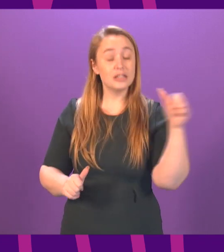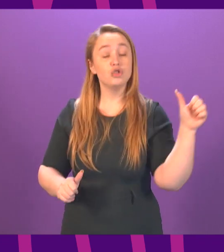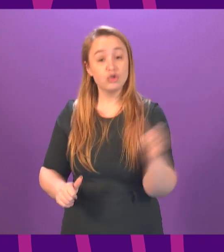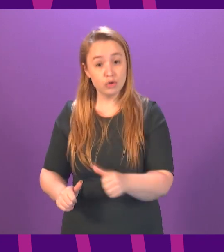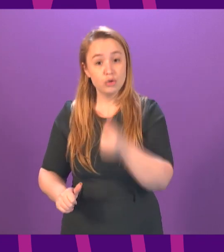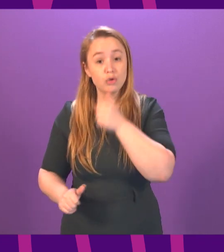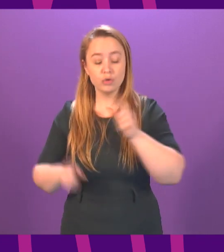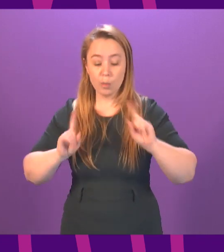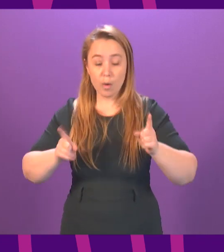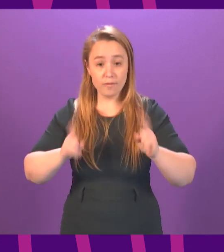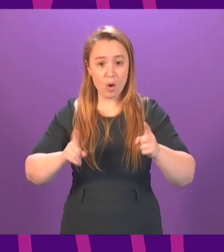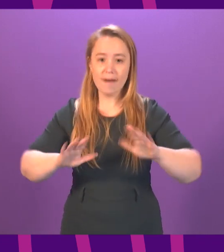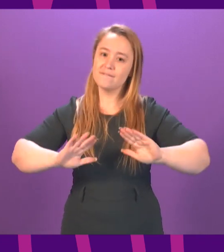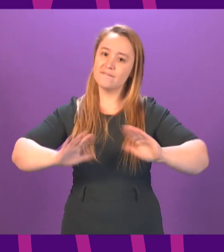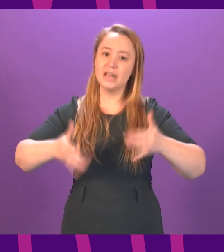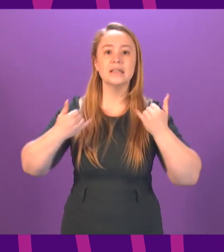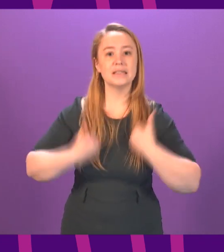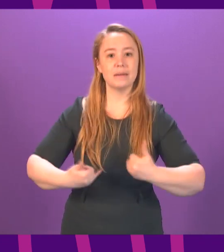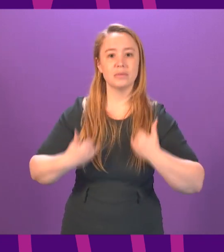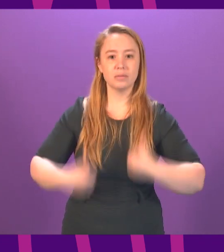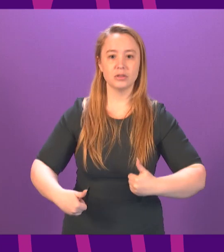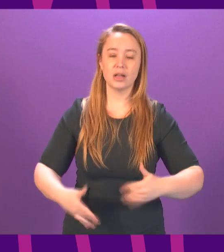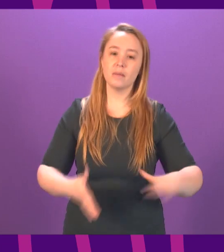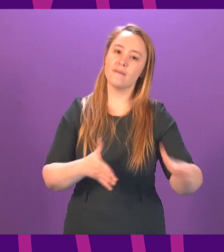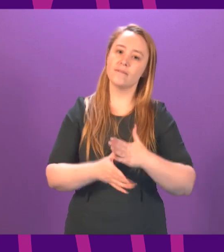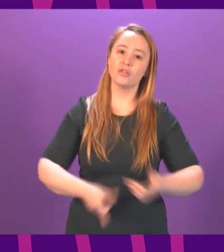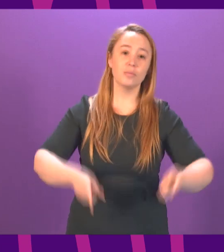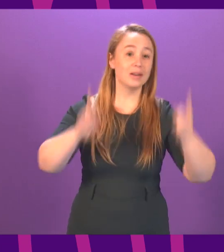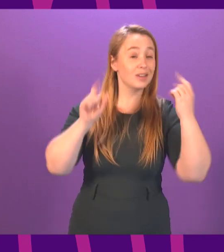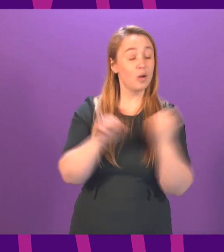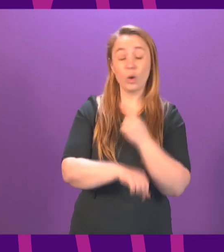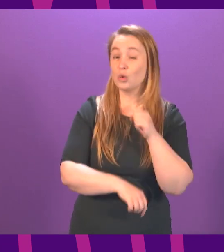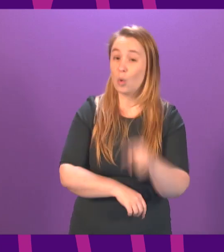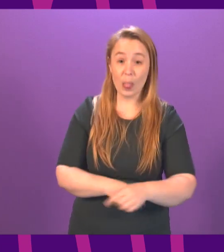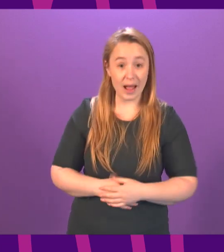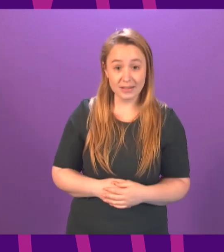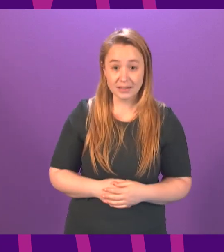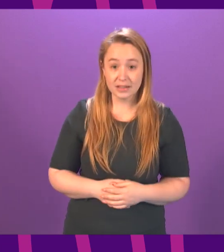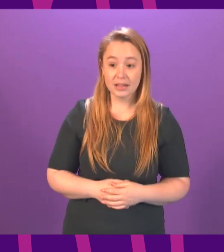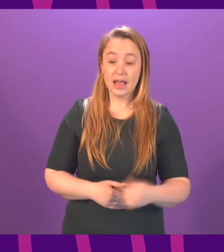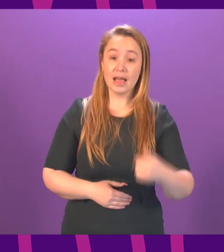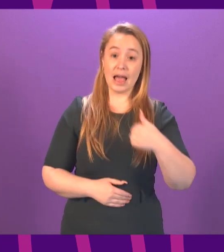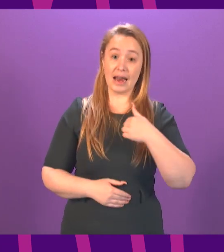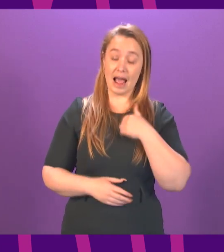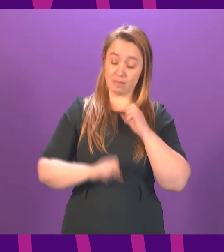people. I do not think that she is currently doing that. In raising such matters I am bringing into the chamber the real experience of people who are